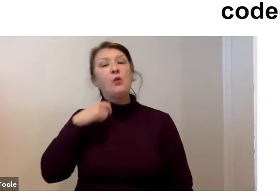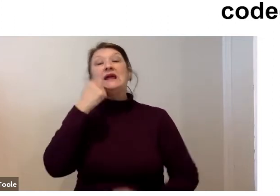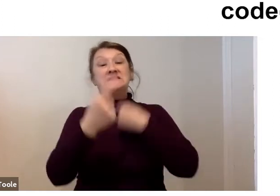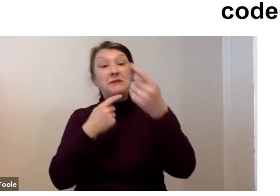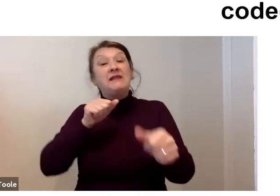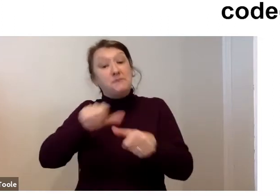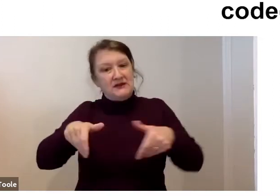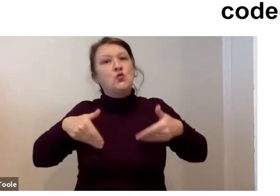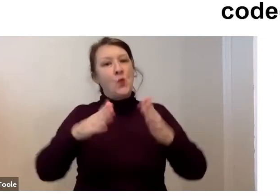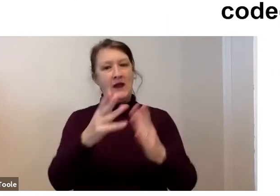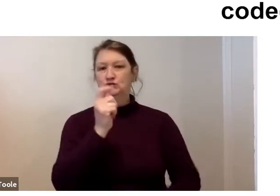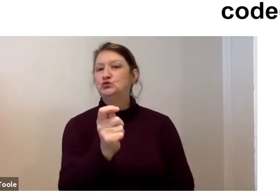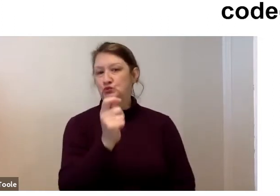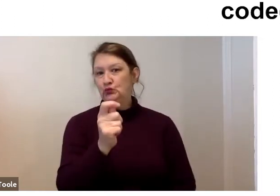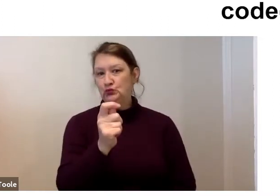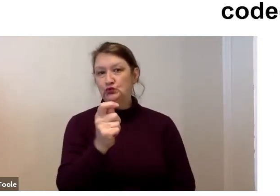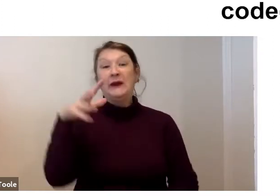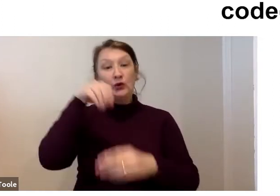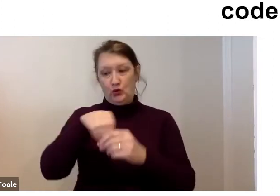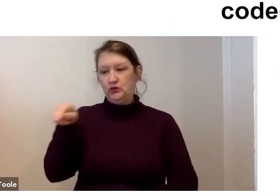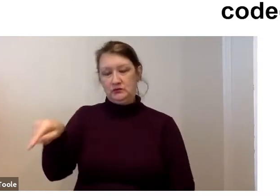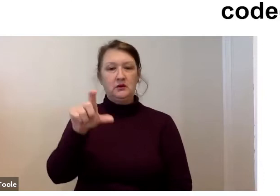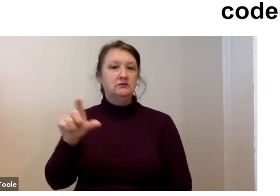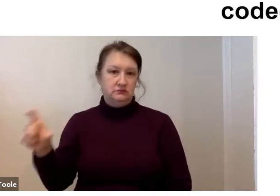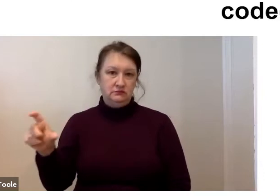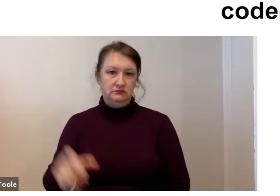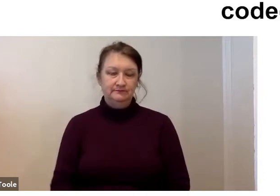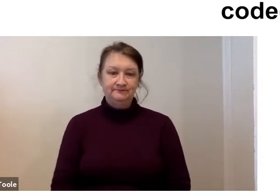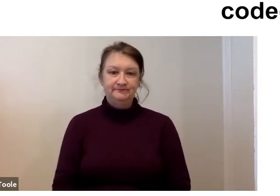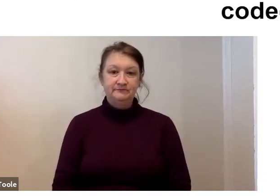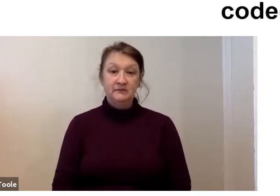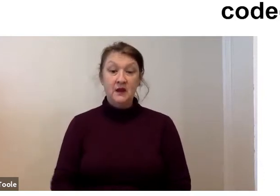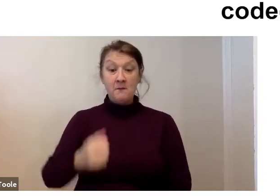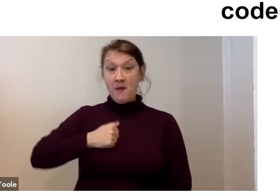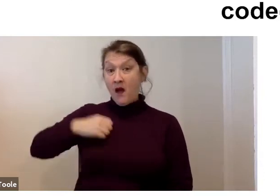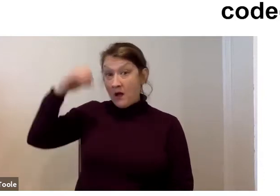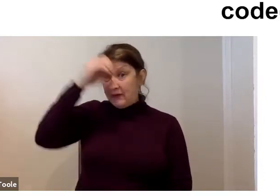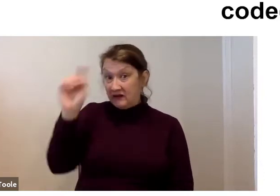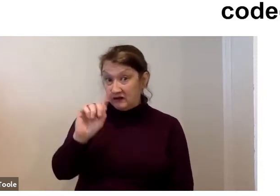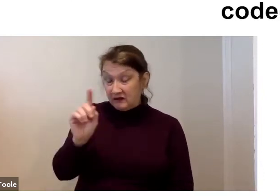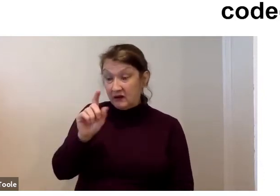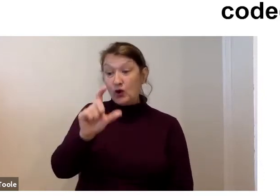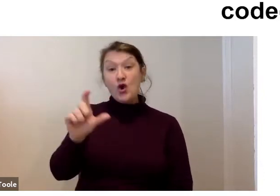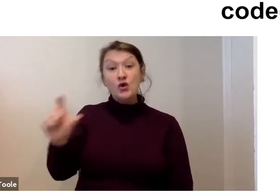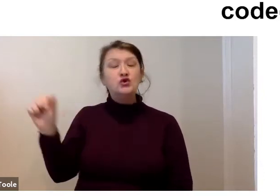In my opinion, closed captions should be hardcoded or open